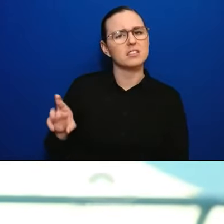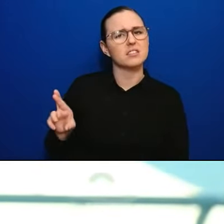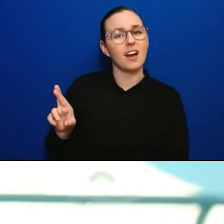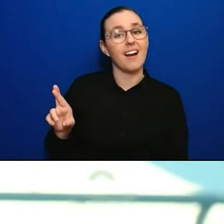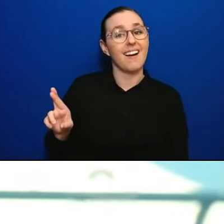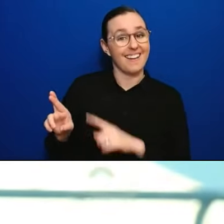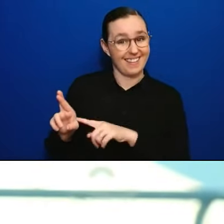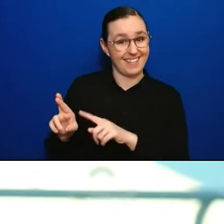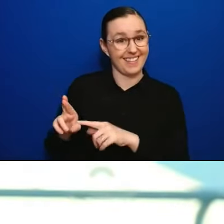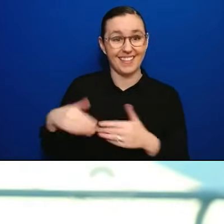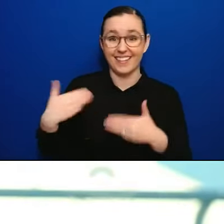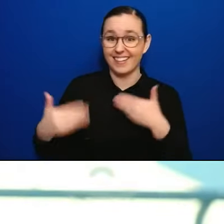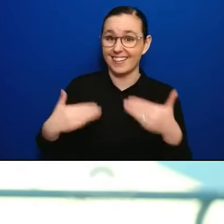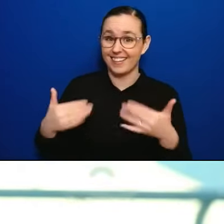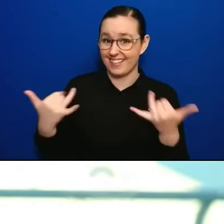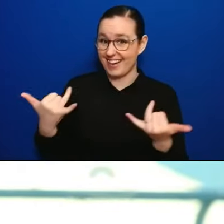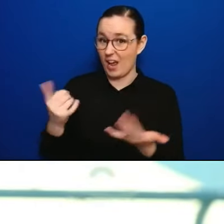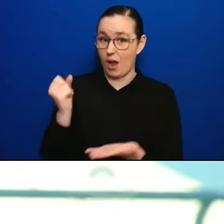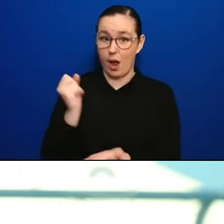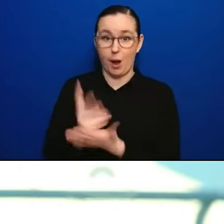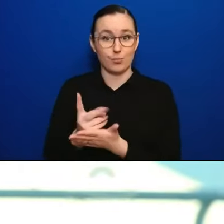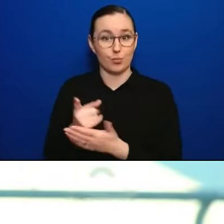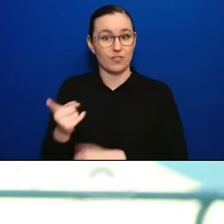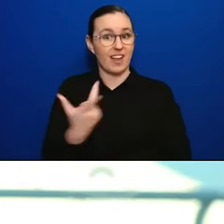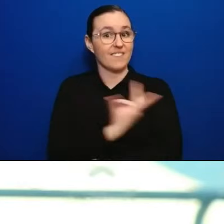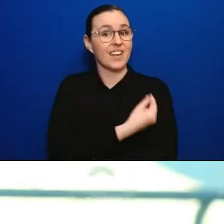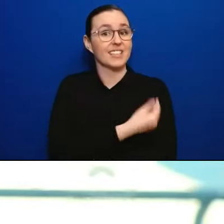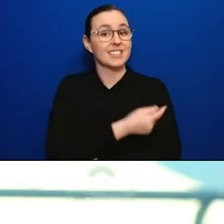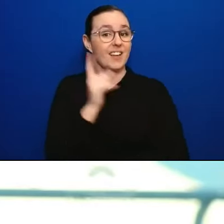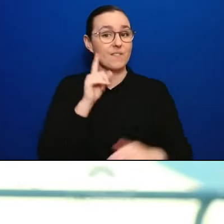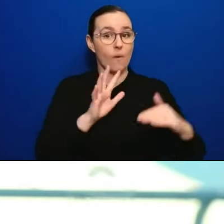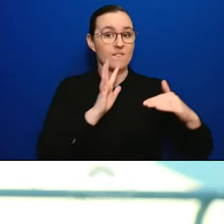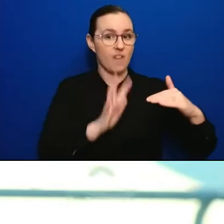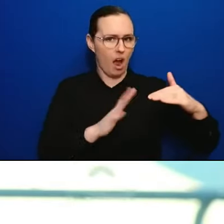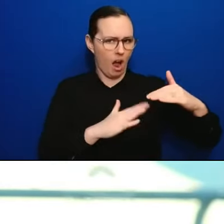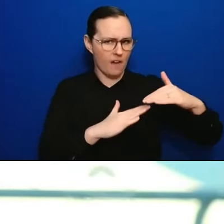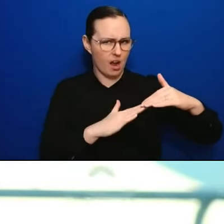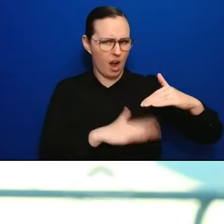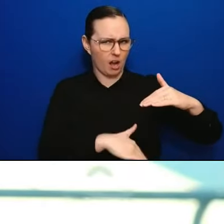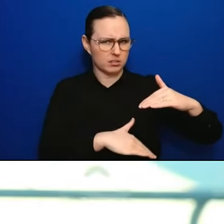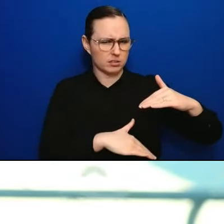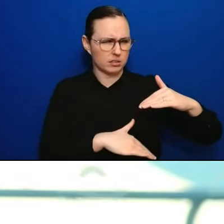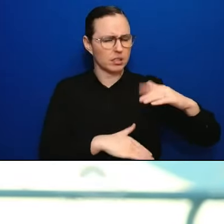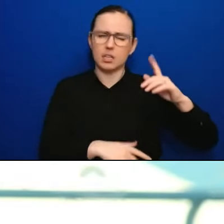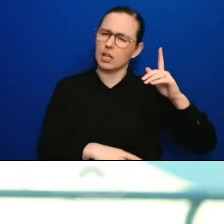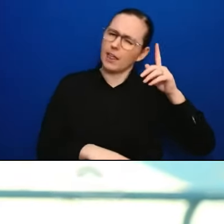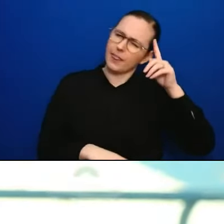Dr. Henry, Pfizer is now working through the process of